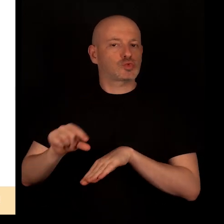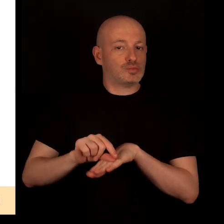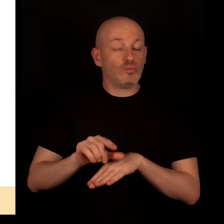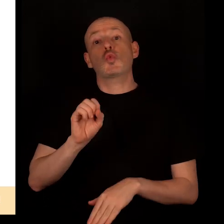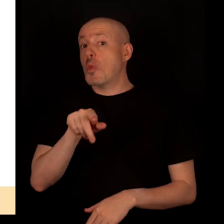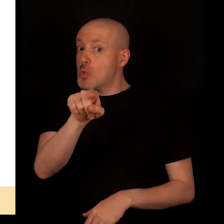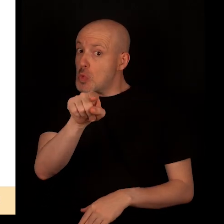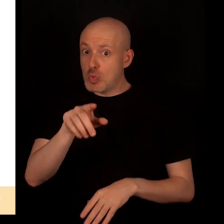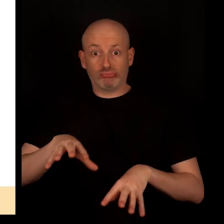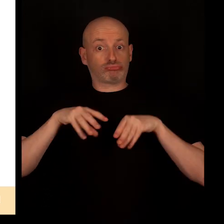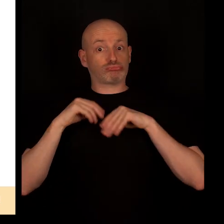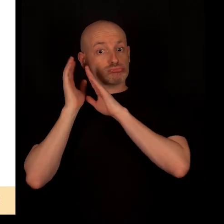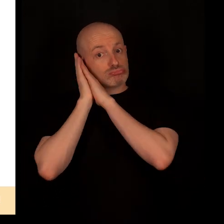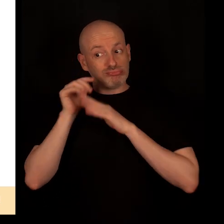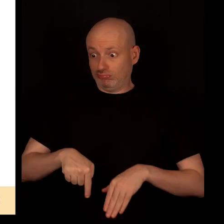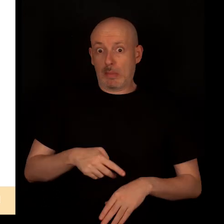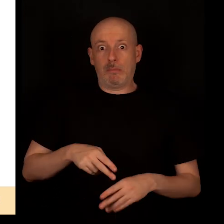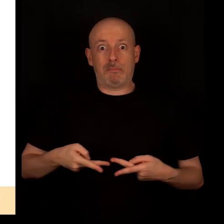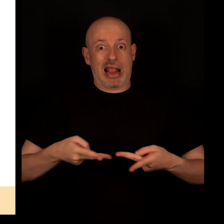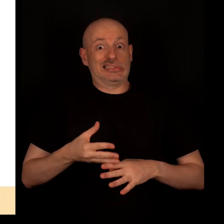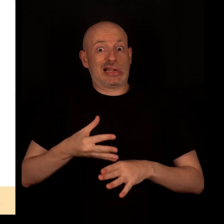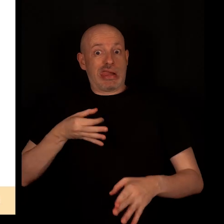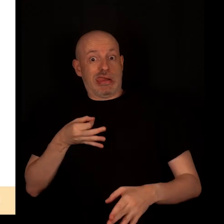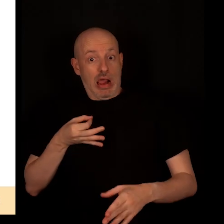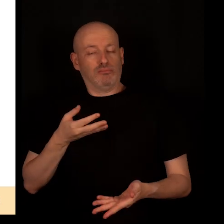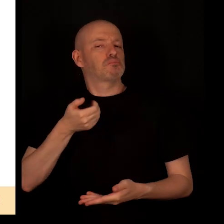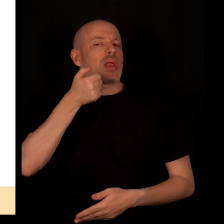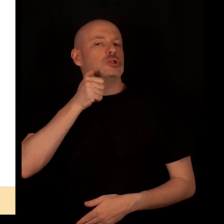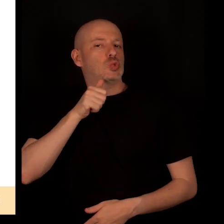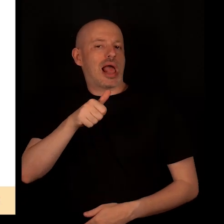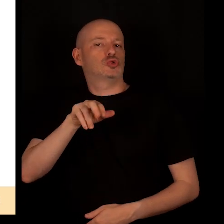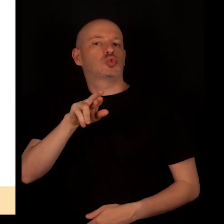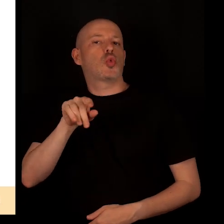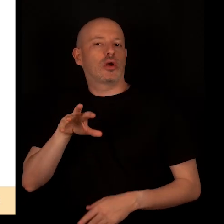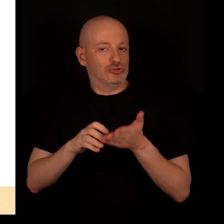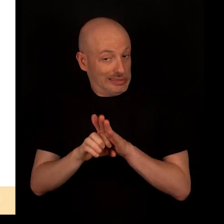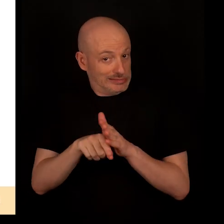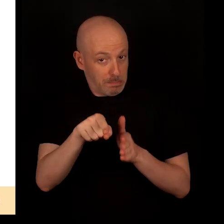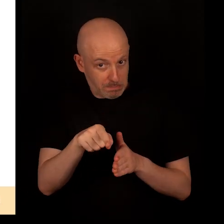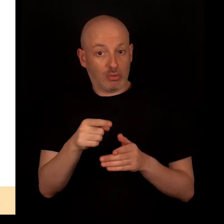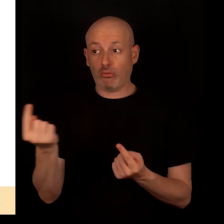Or if you are a residency based in one of these places. For example, if you are a residency in Azores,